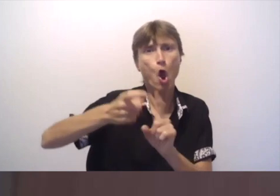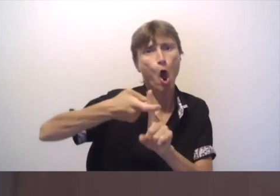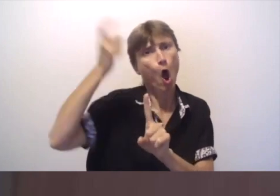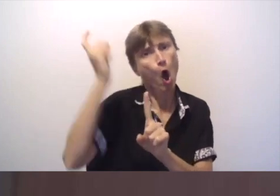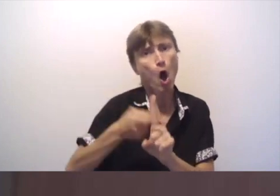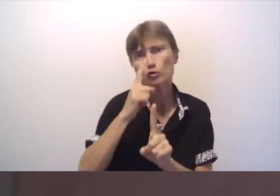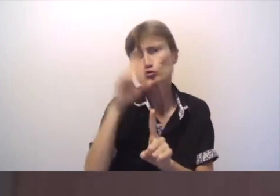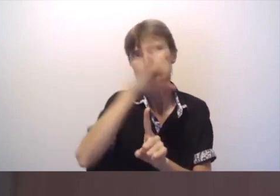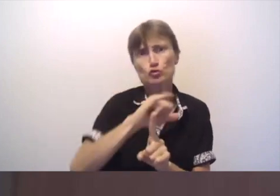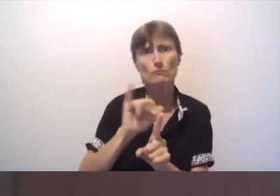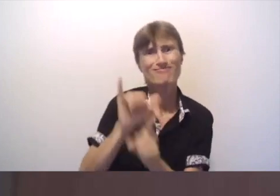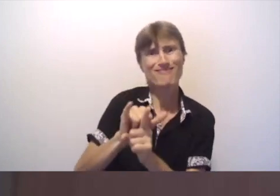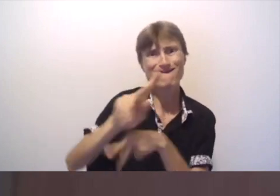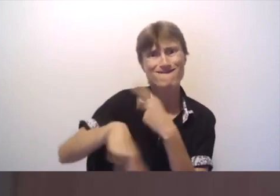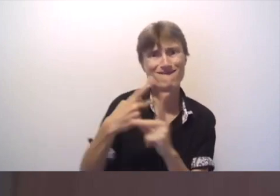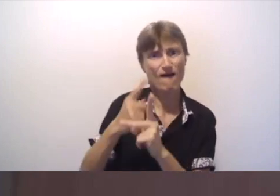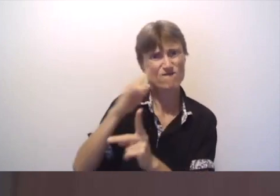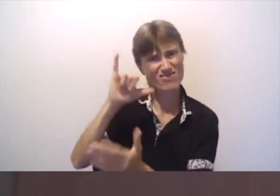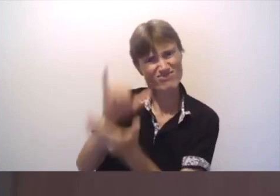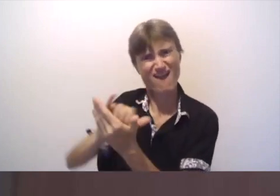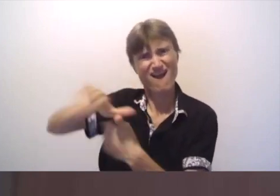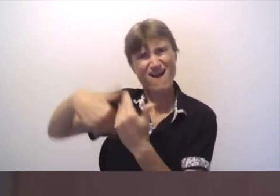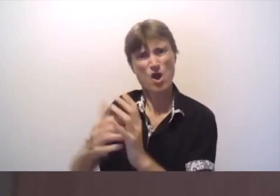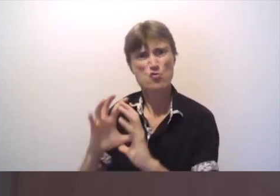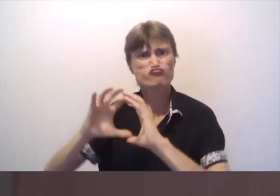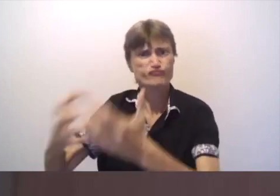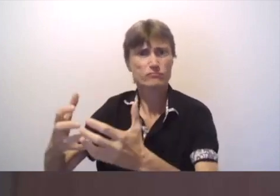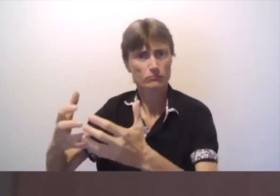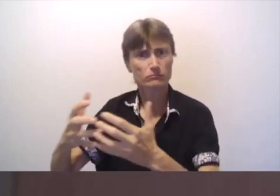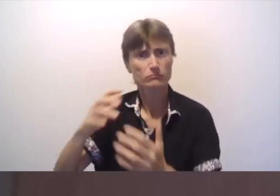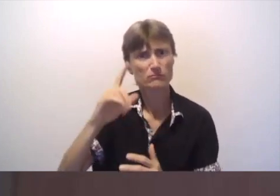will continue it's not going to get solved easily but we have to be on it